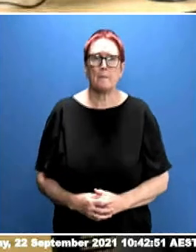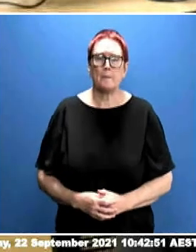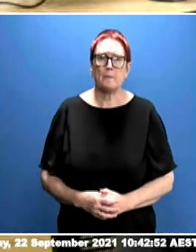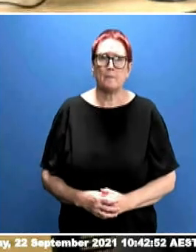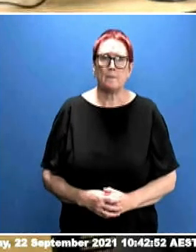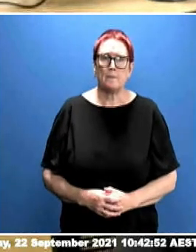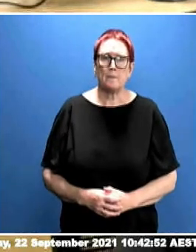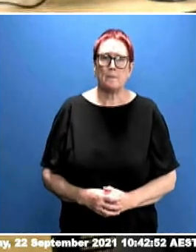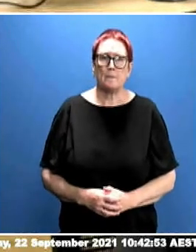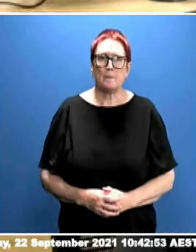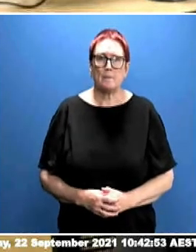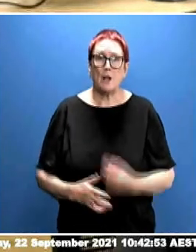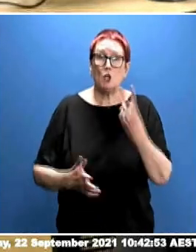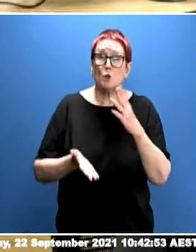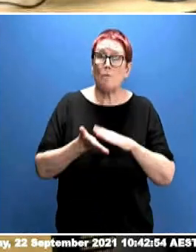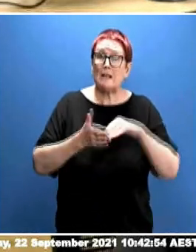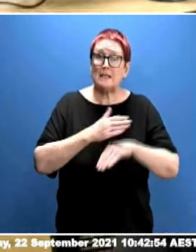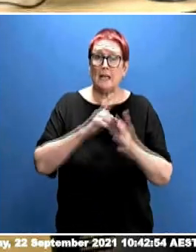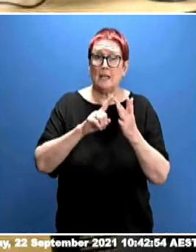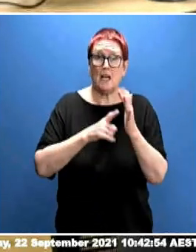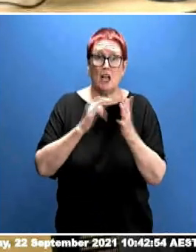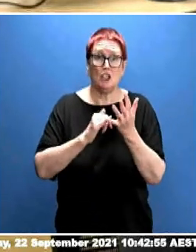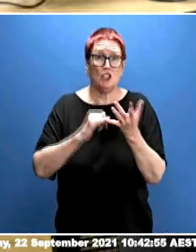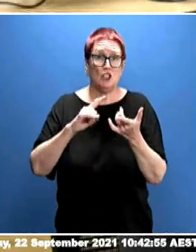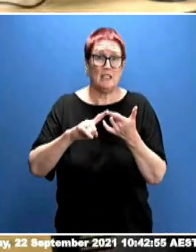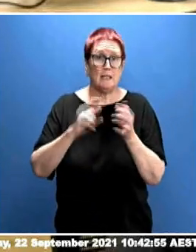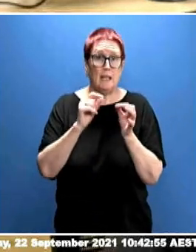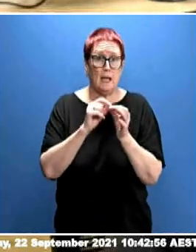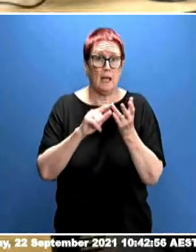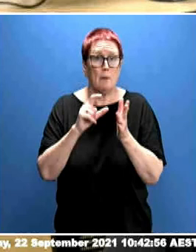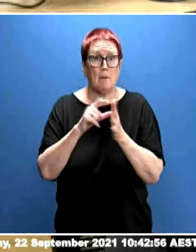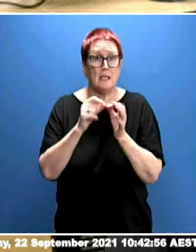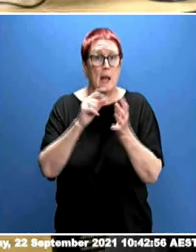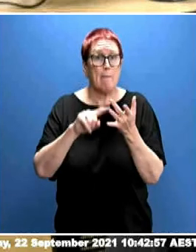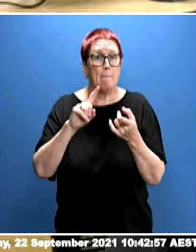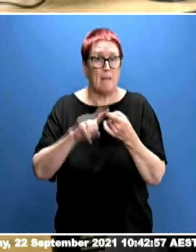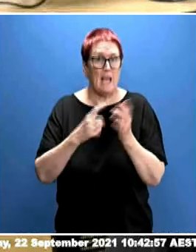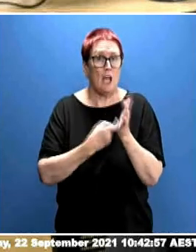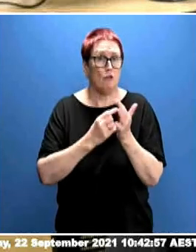I spent two months at Jessie Budby Rehab and I'm now doing